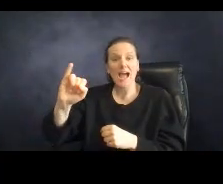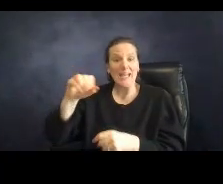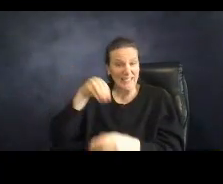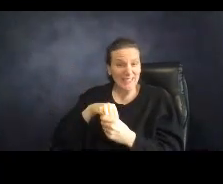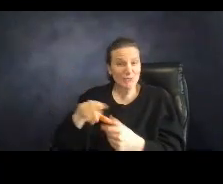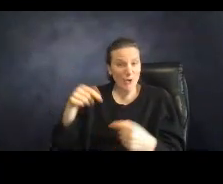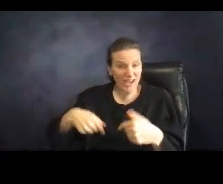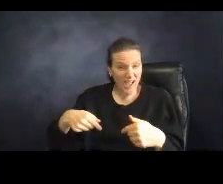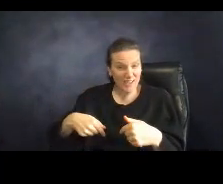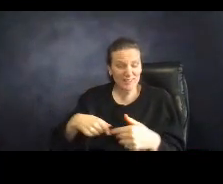opportunistic bacteria.